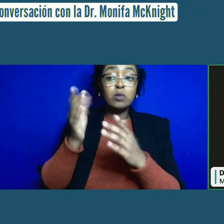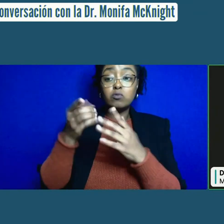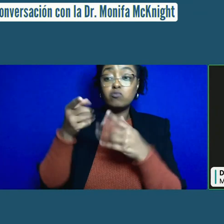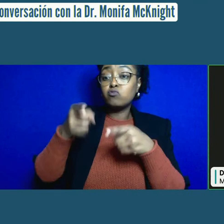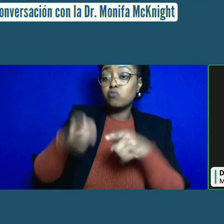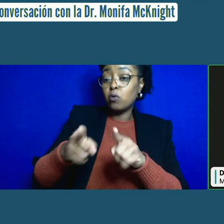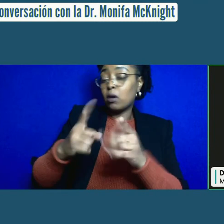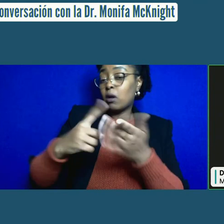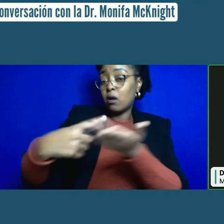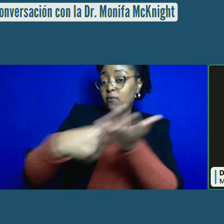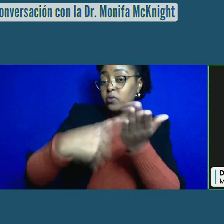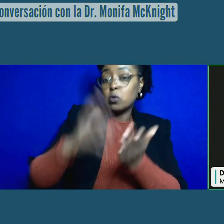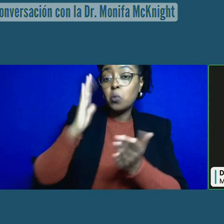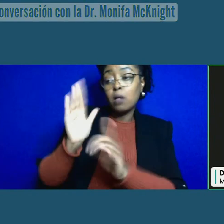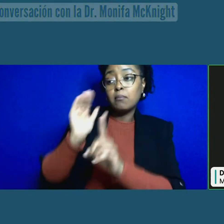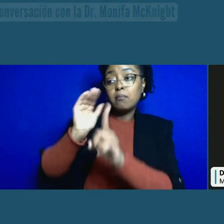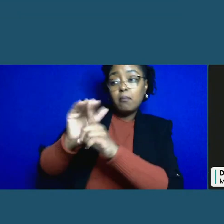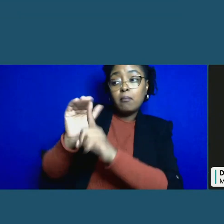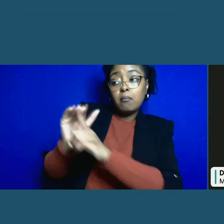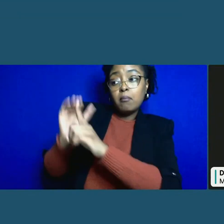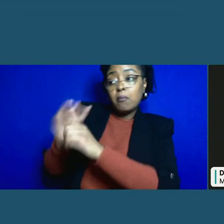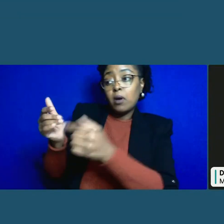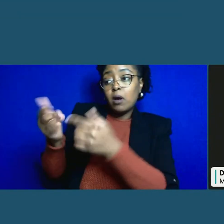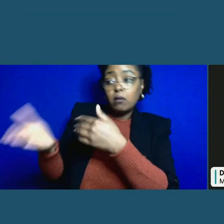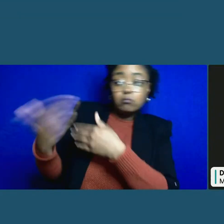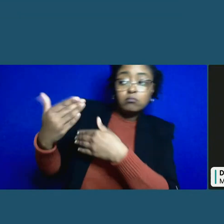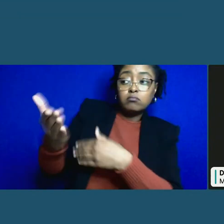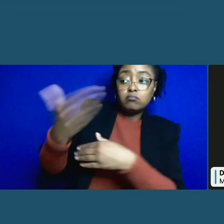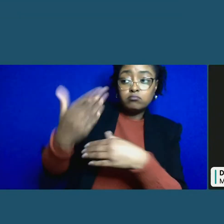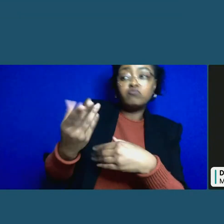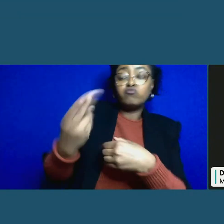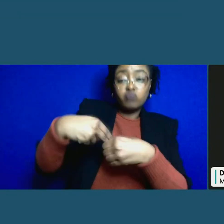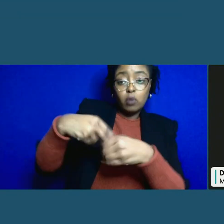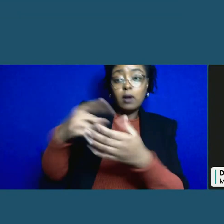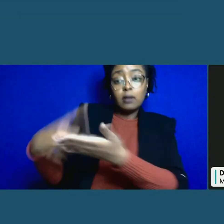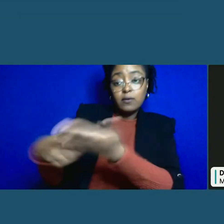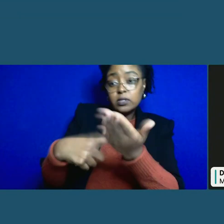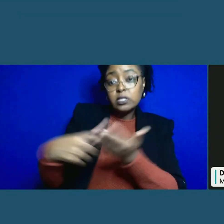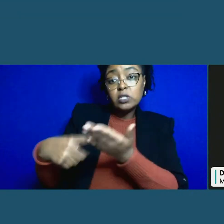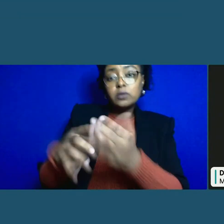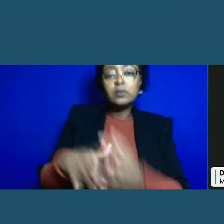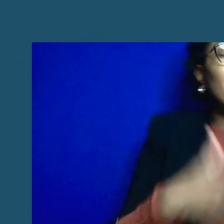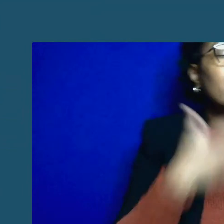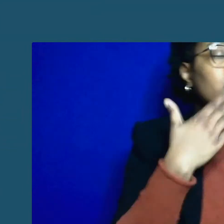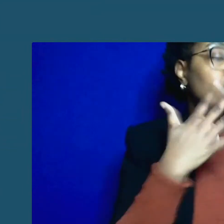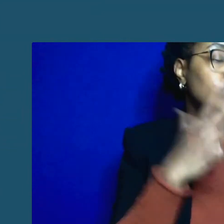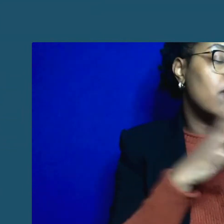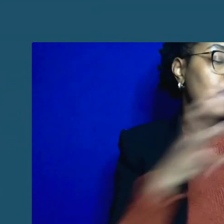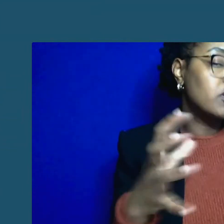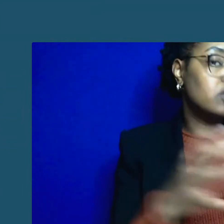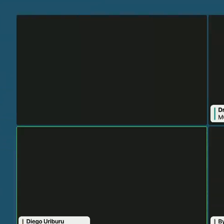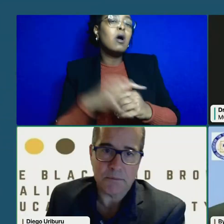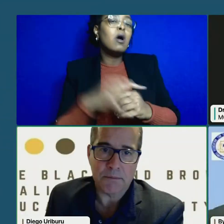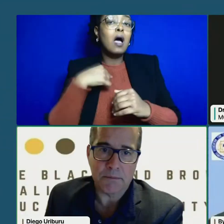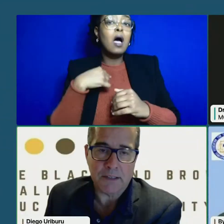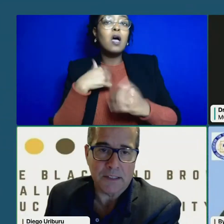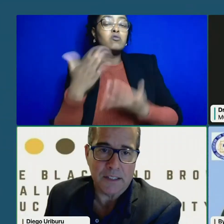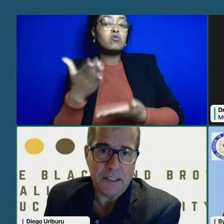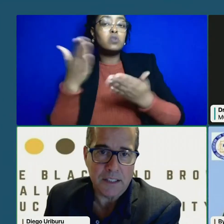panel tonight, um, I may very well refer to them to get into some of the details of our discussion. Great Thank you.